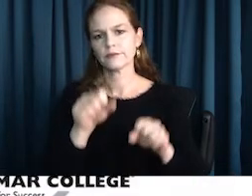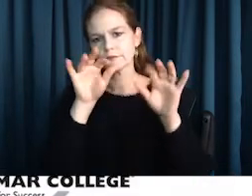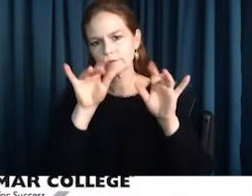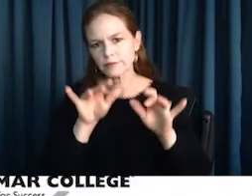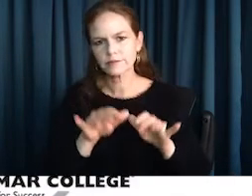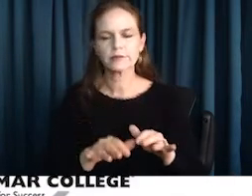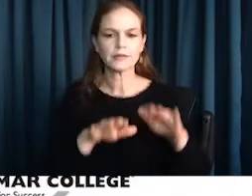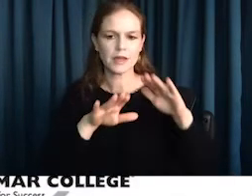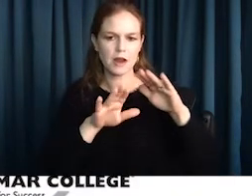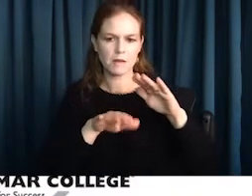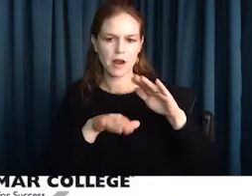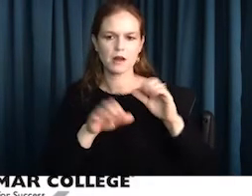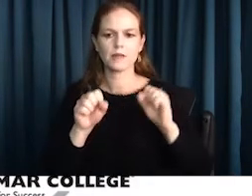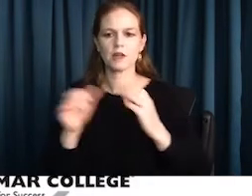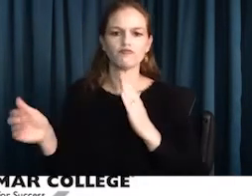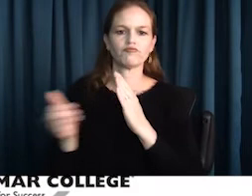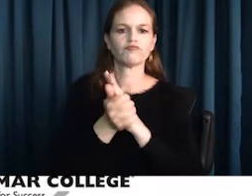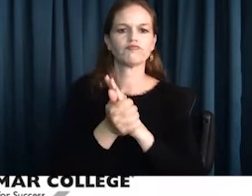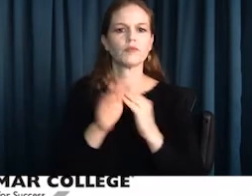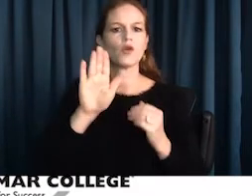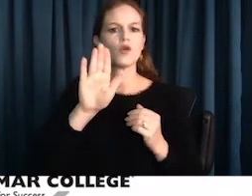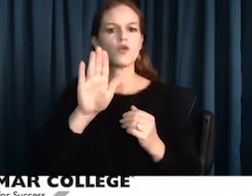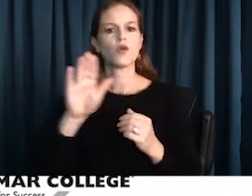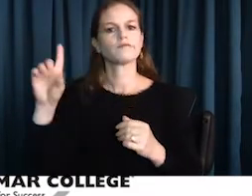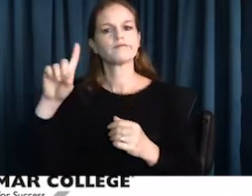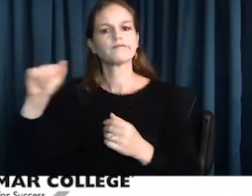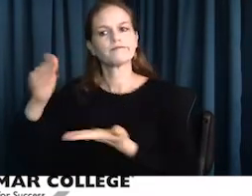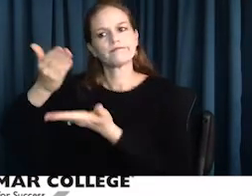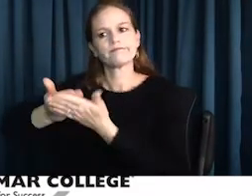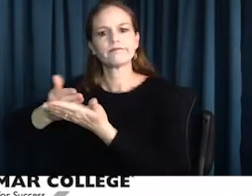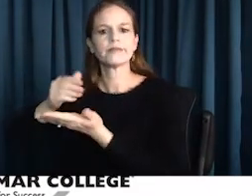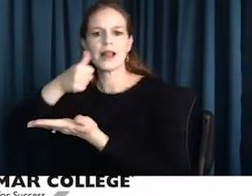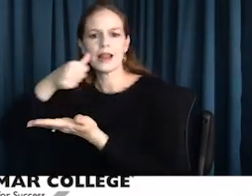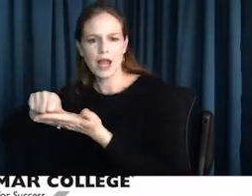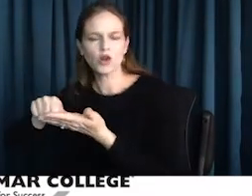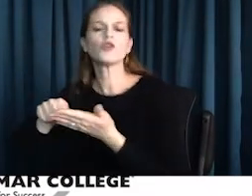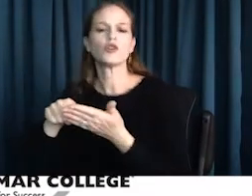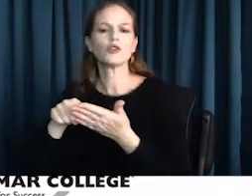and at the bottom of the application you can actually submit your verification of disability as well.